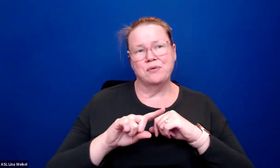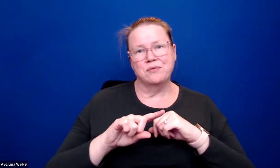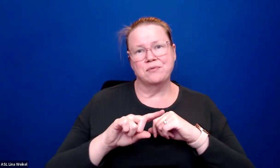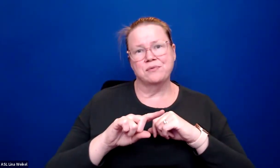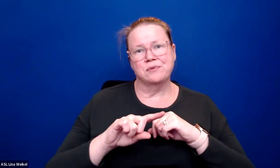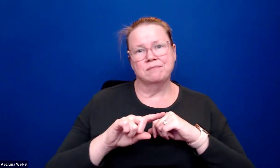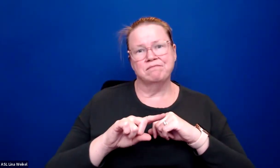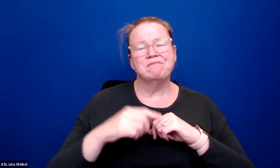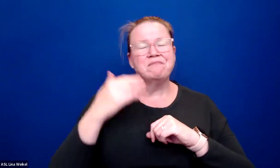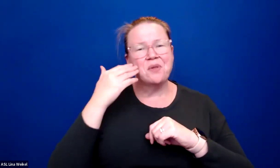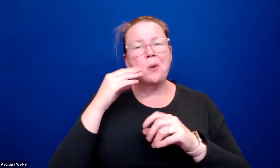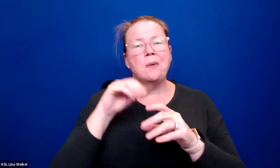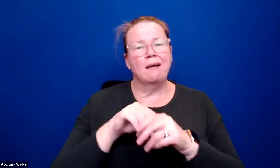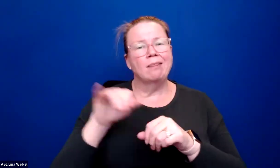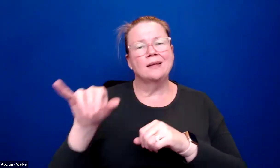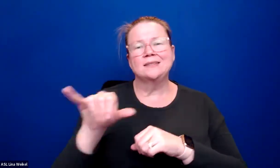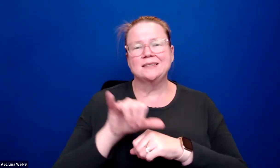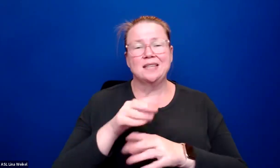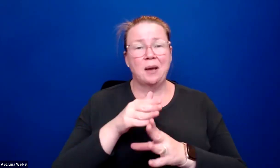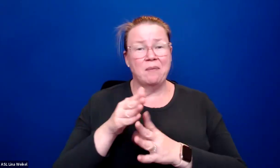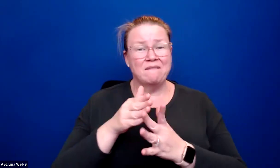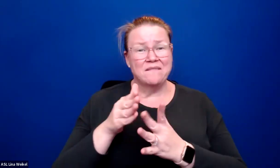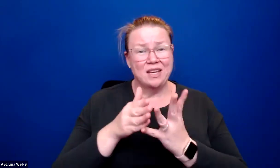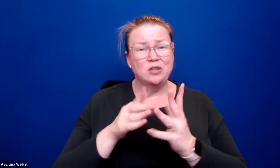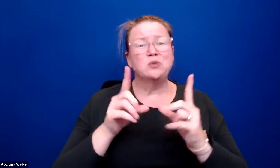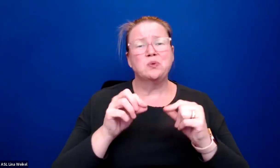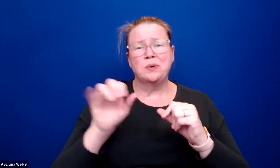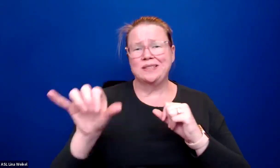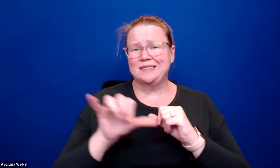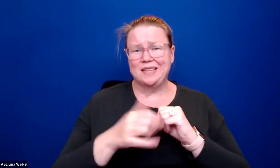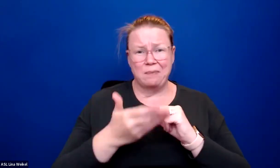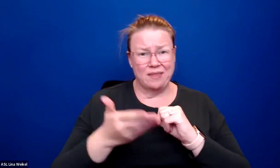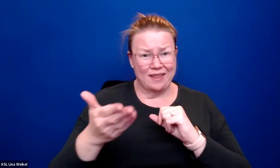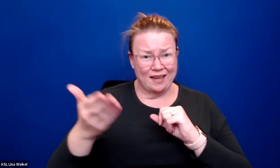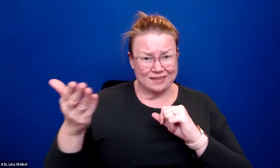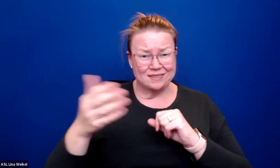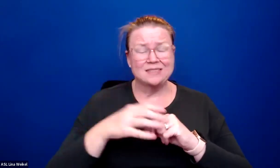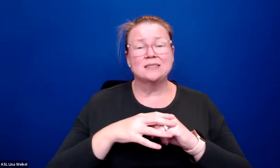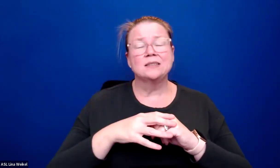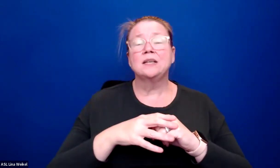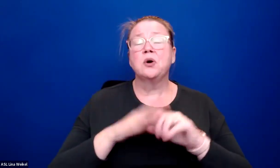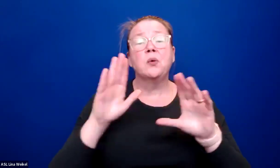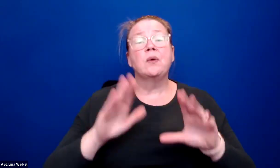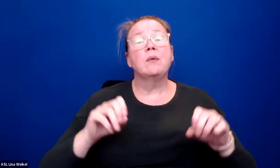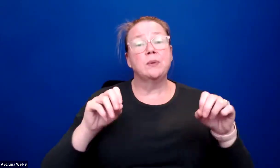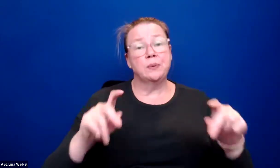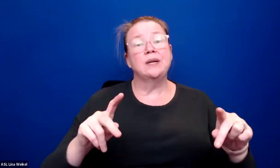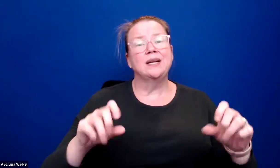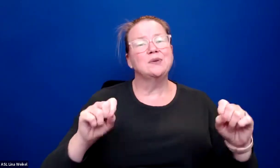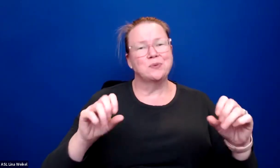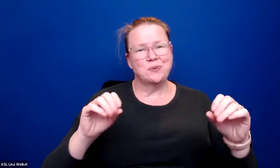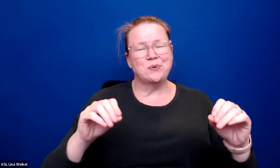Elissa w/ APRIL: you know, in the same field, doing the same things. It's just a great opportunity. So we're